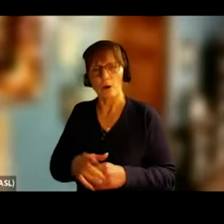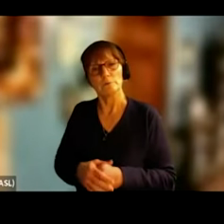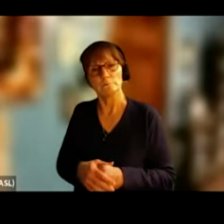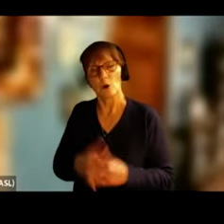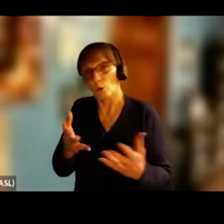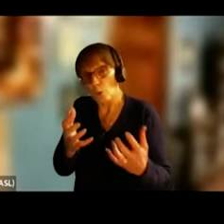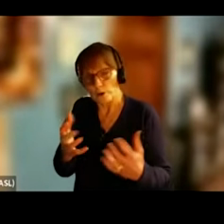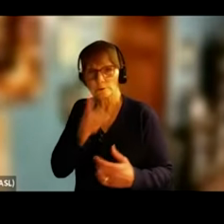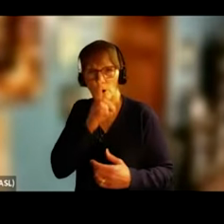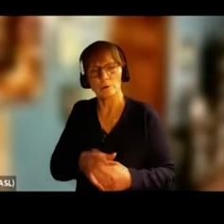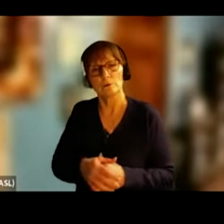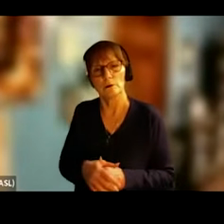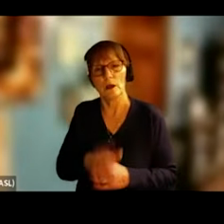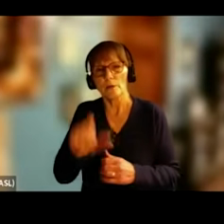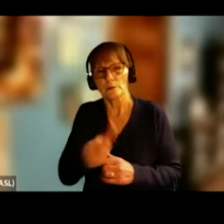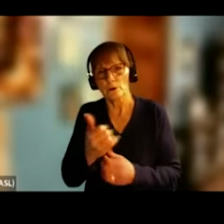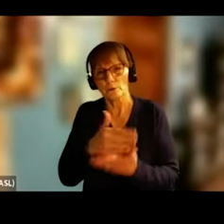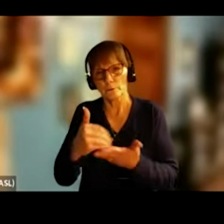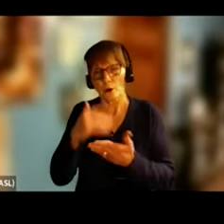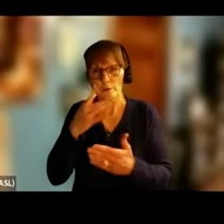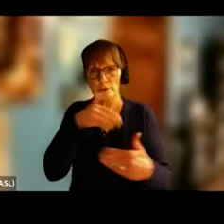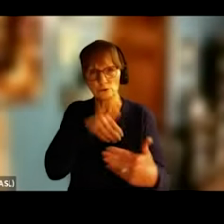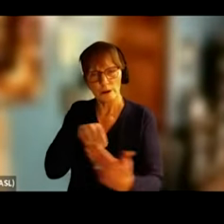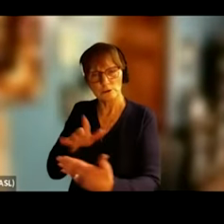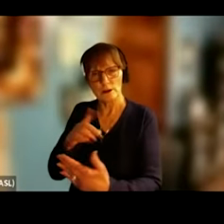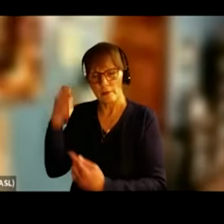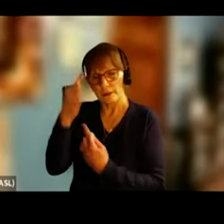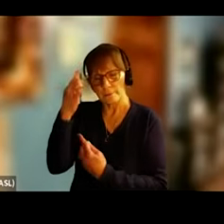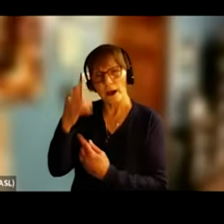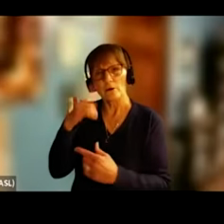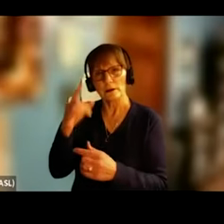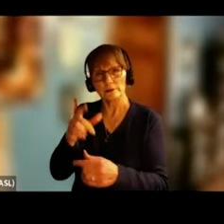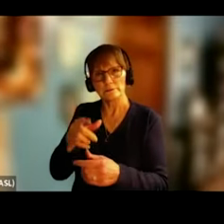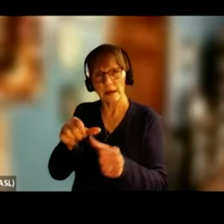The other piece of strategy to think about is creating continuum of housing.